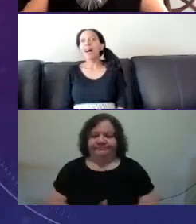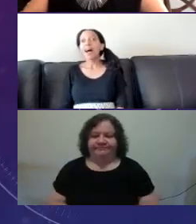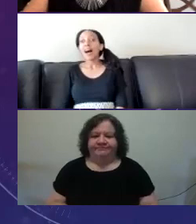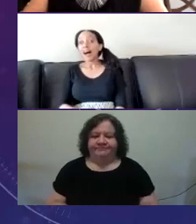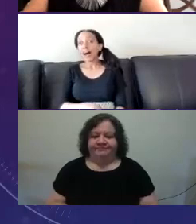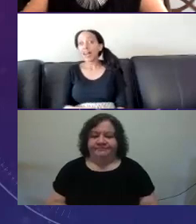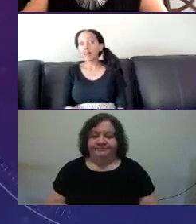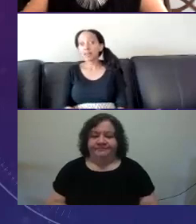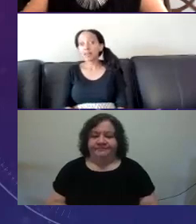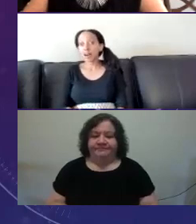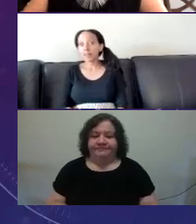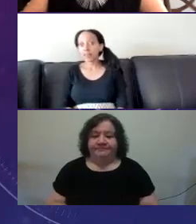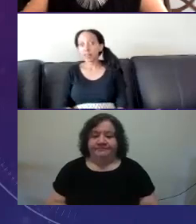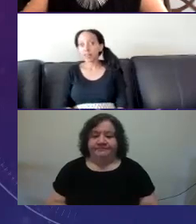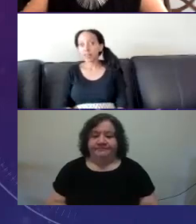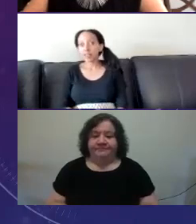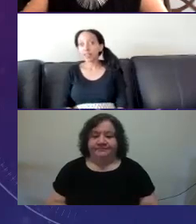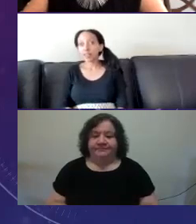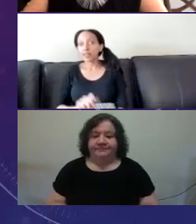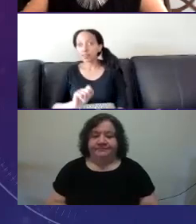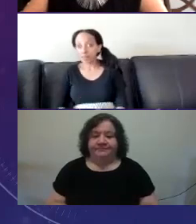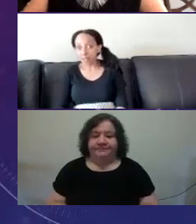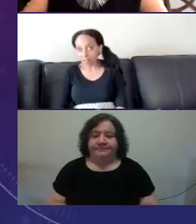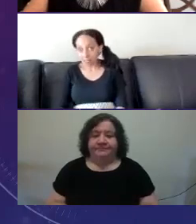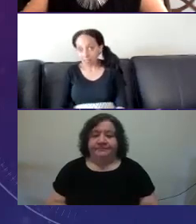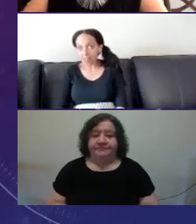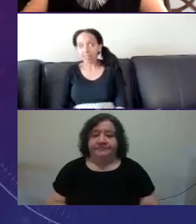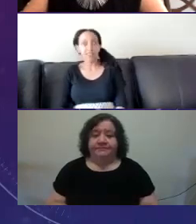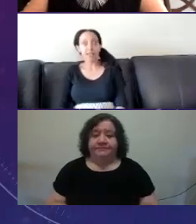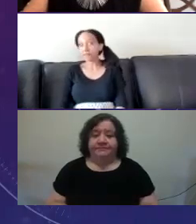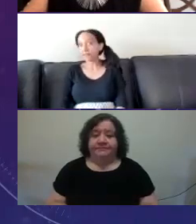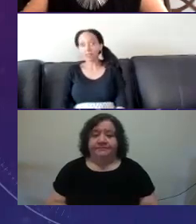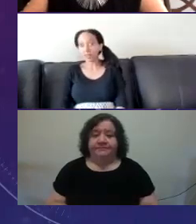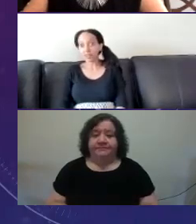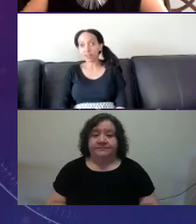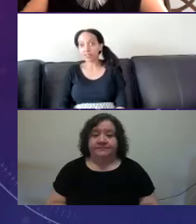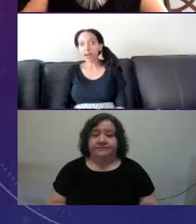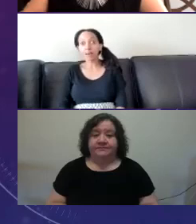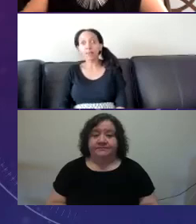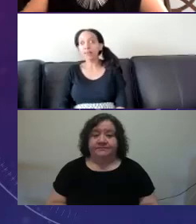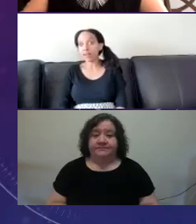went through Harvard Law School in three years not four years I would not have